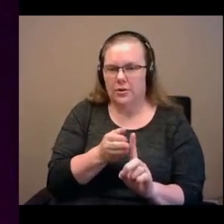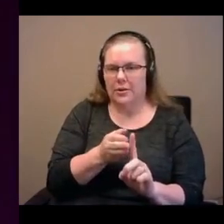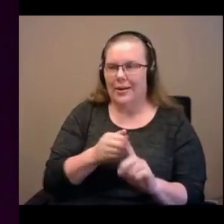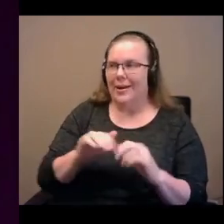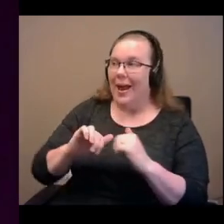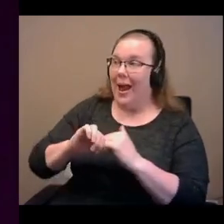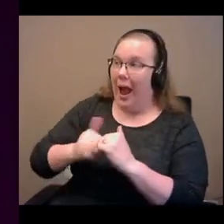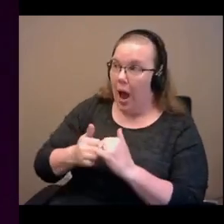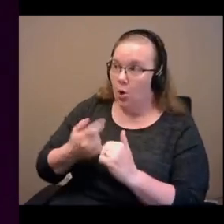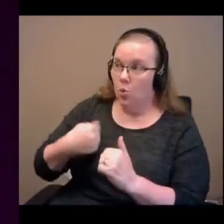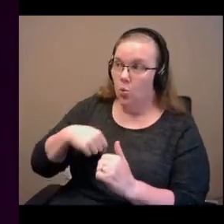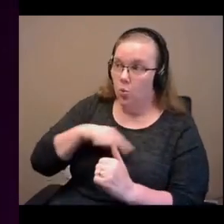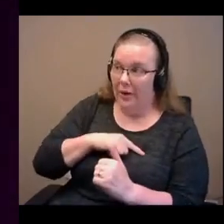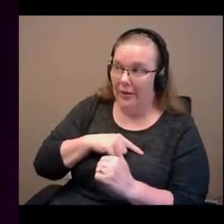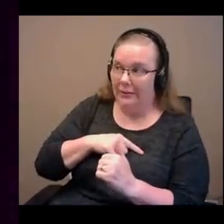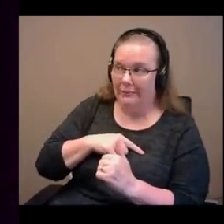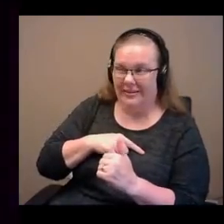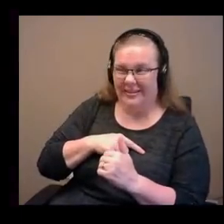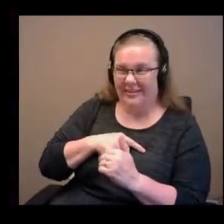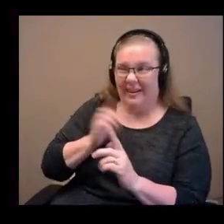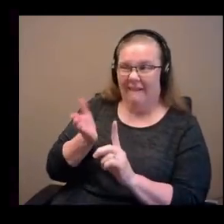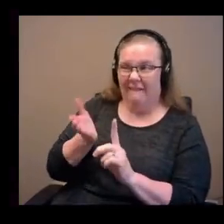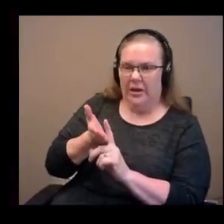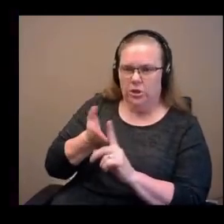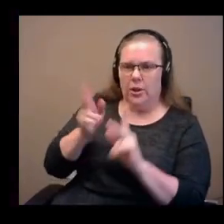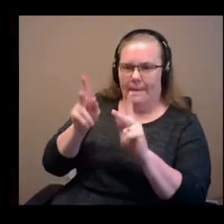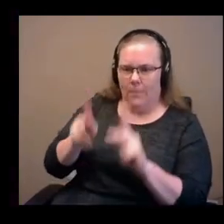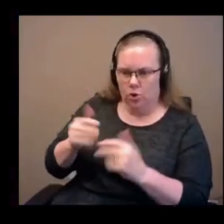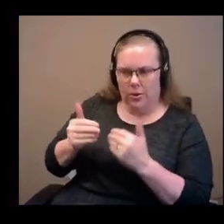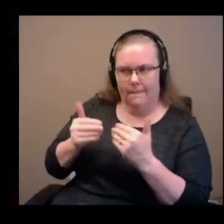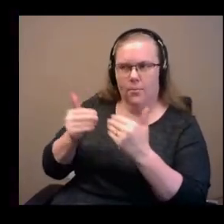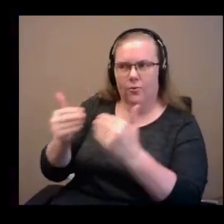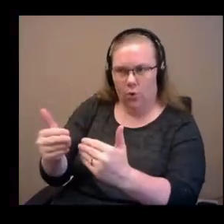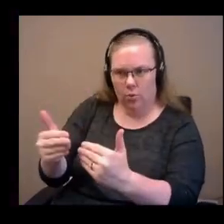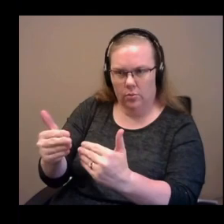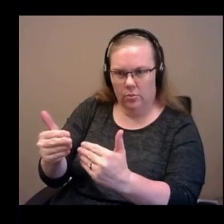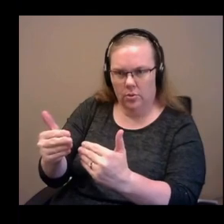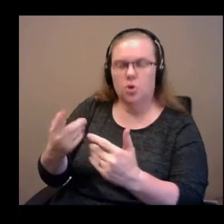particular direction? And at the core, what we need to do is allow for agency. We need to